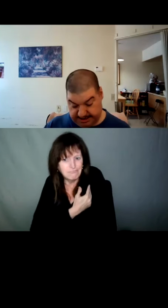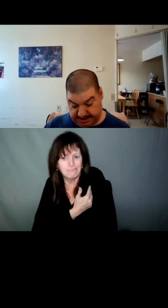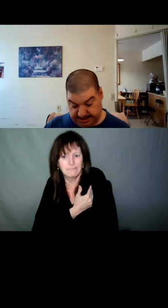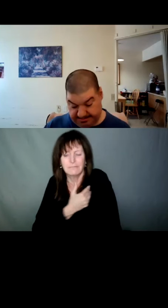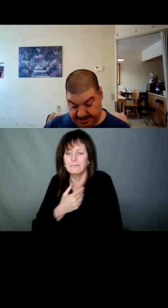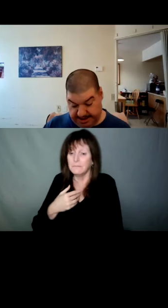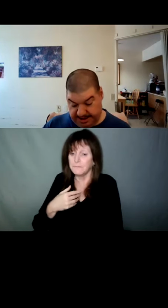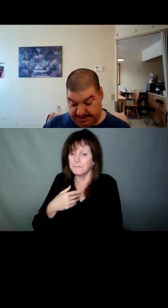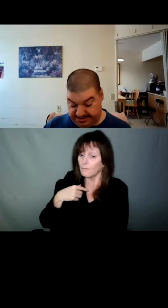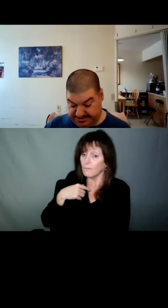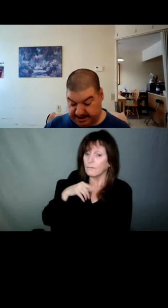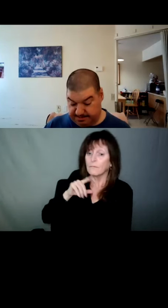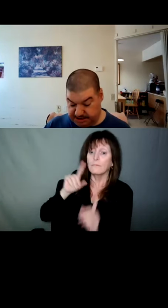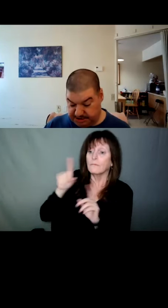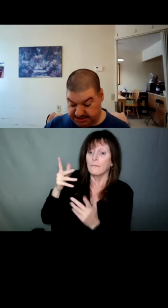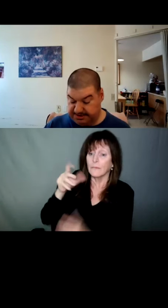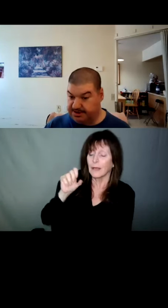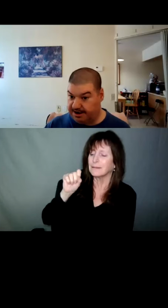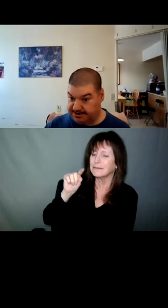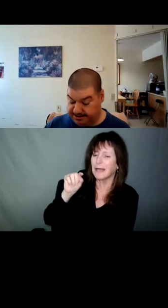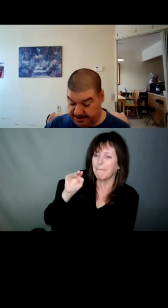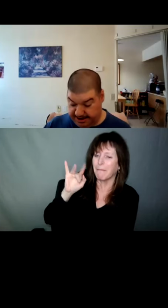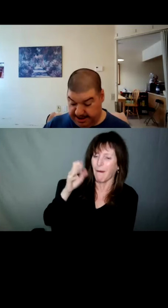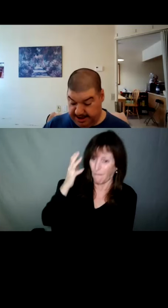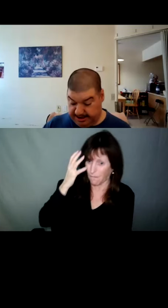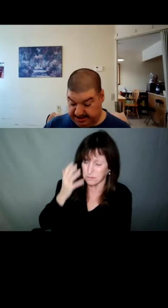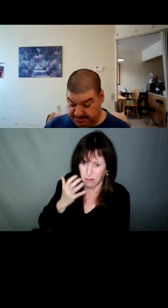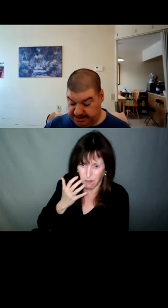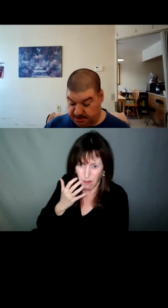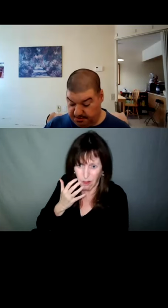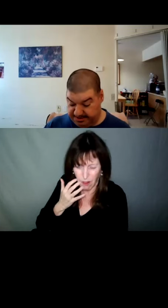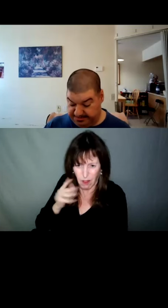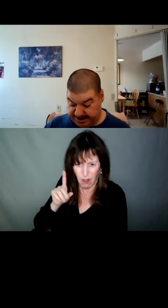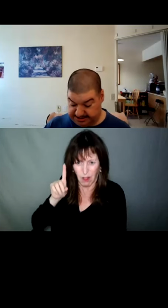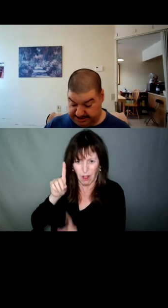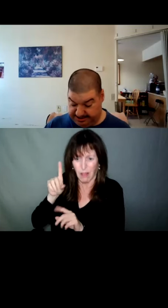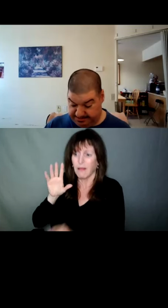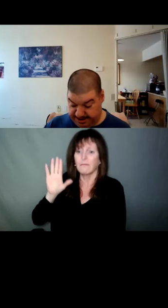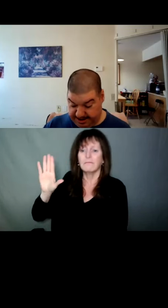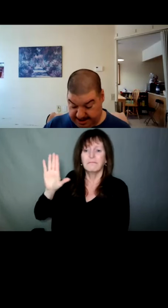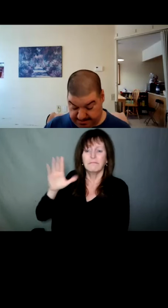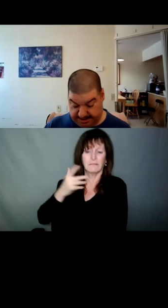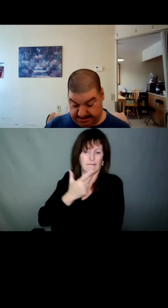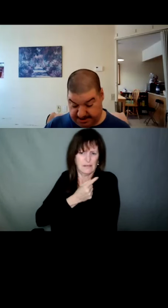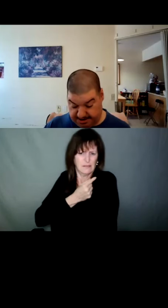wearing a face shield and a mask in my wheelchair wearing a short sleeve T-shirt